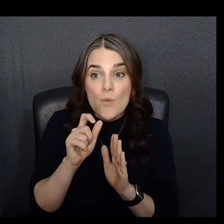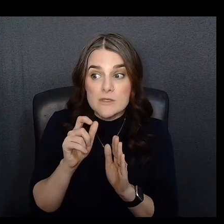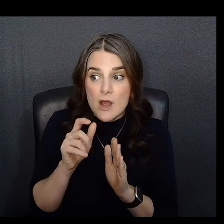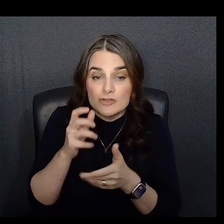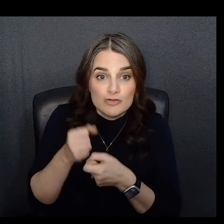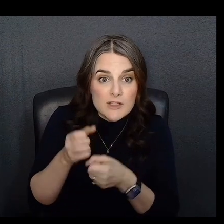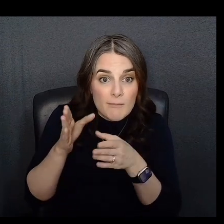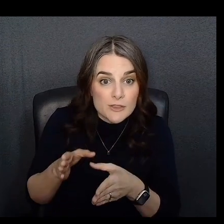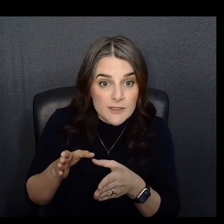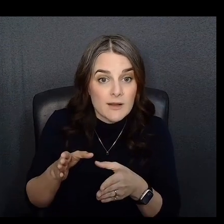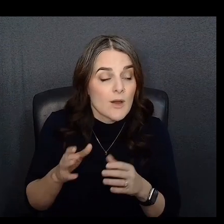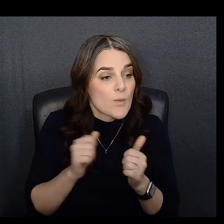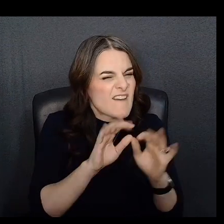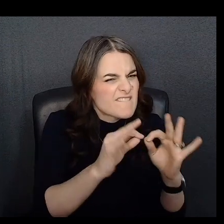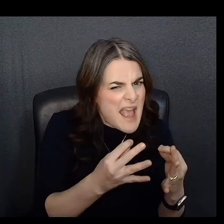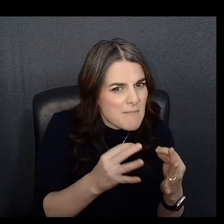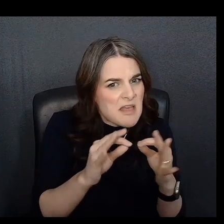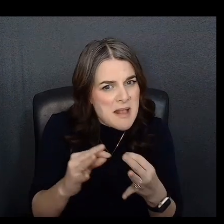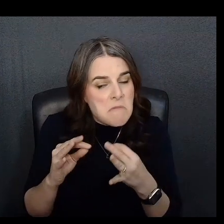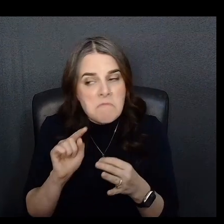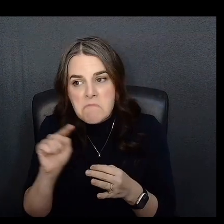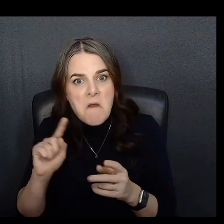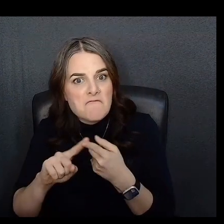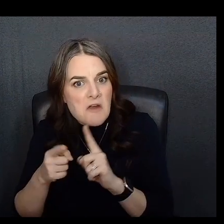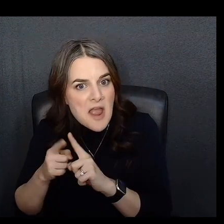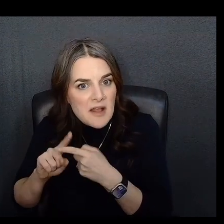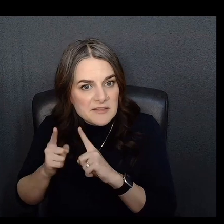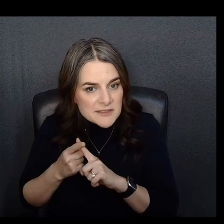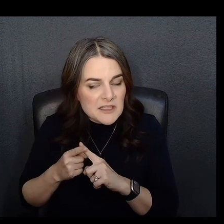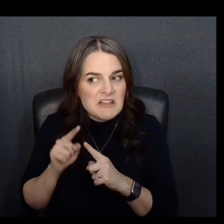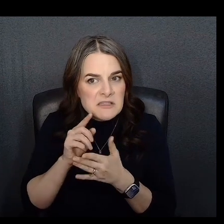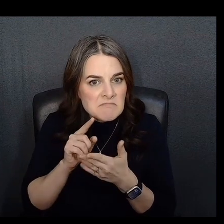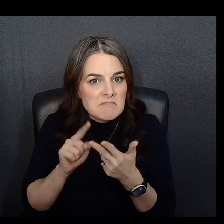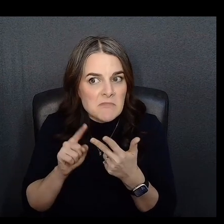and some of our friends, and our support person, our caregivers, our health care, but we probably don't